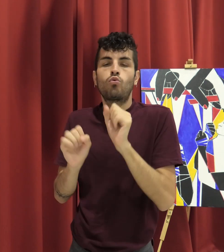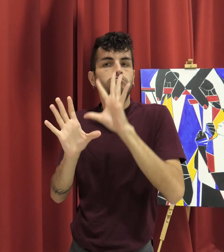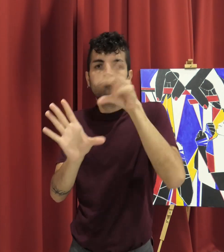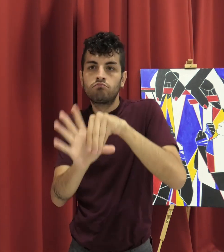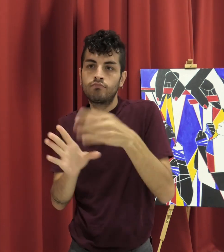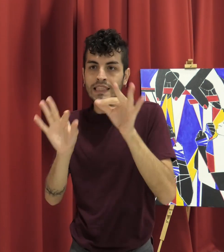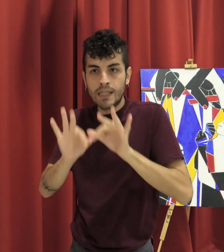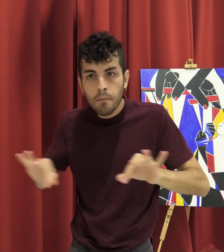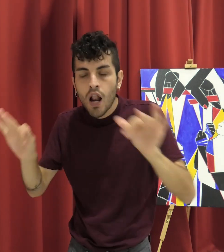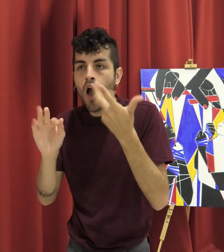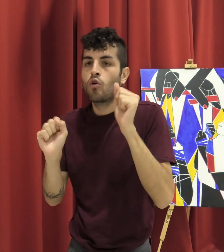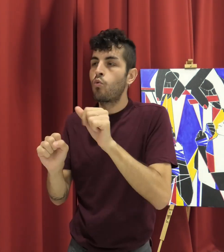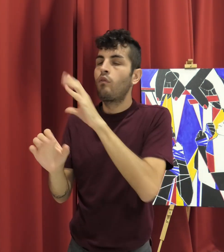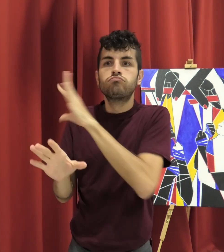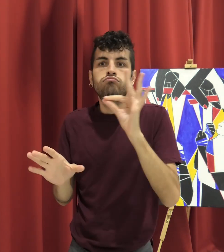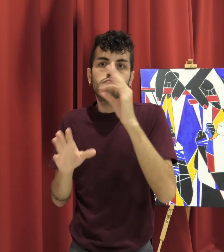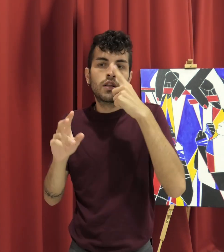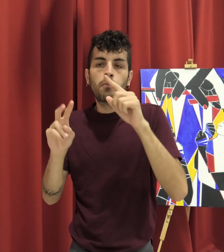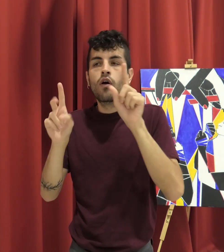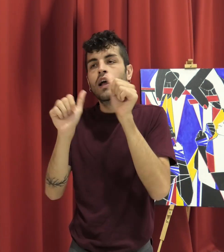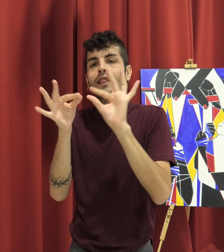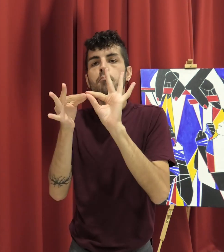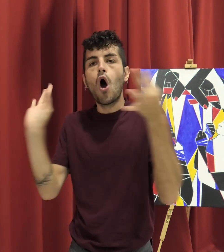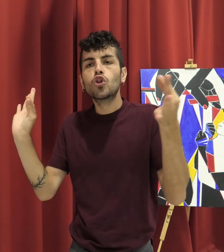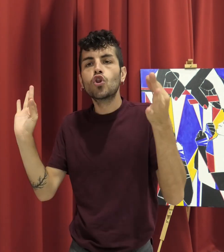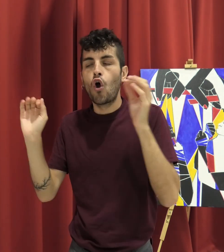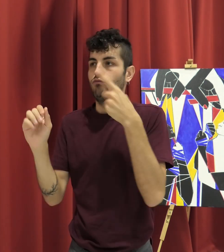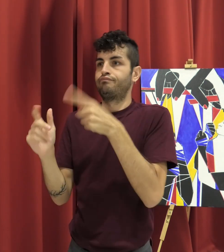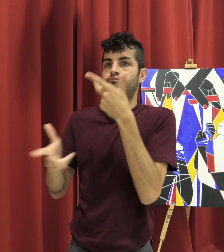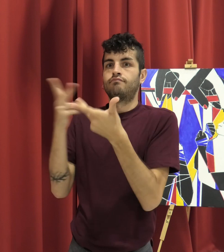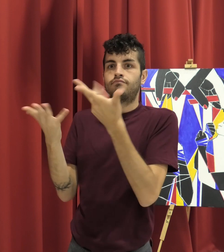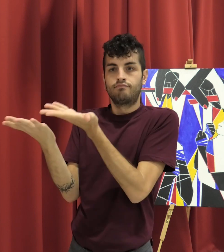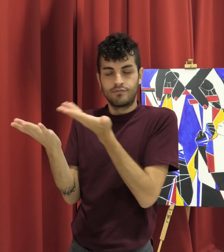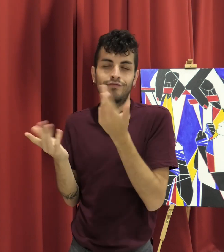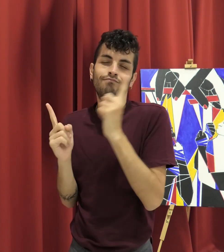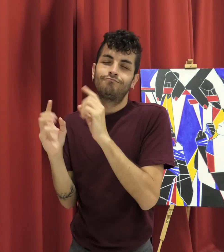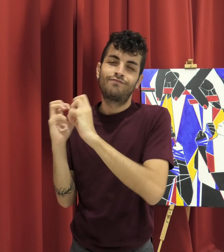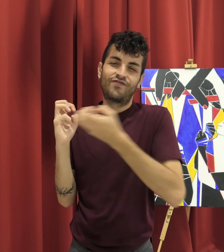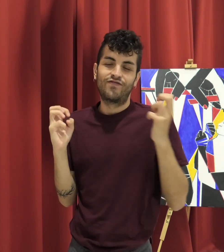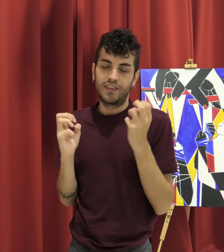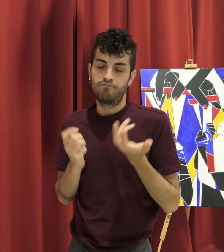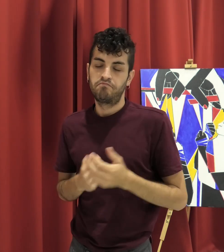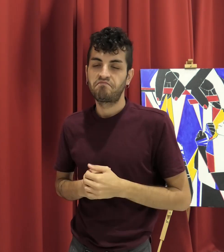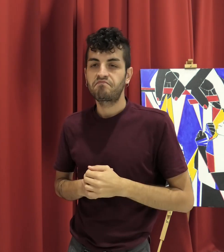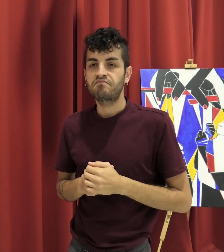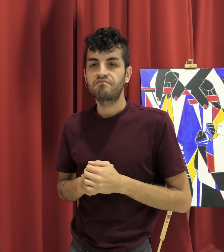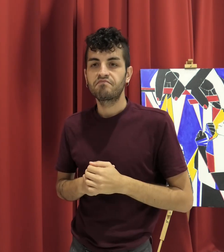can also become the subject of discussion at workshops or be taken as a motto and much more.